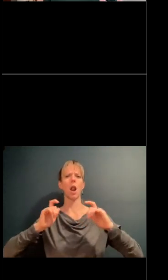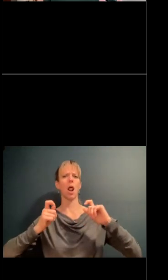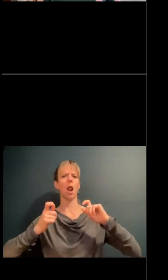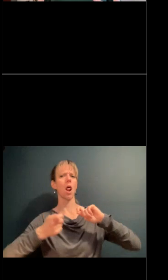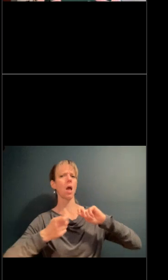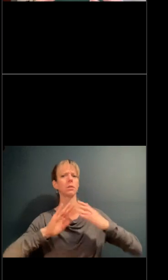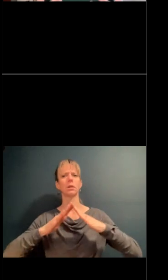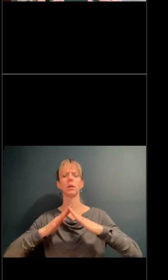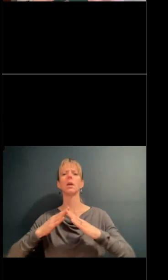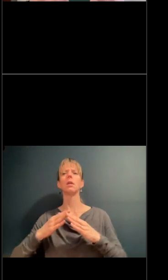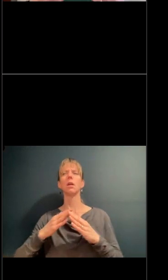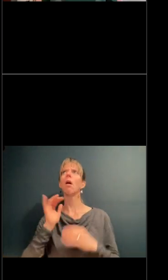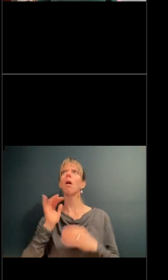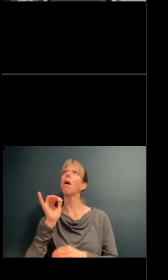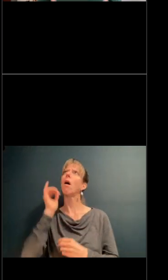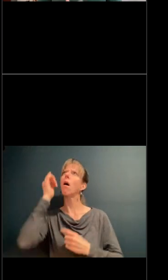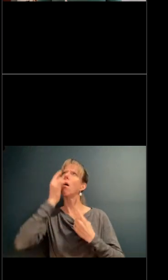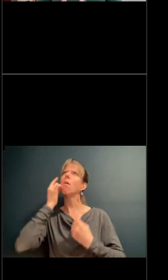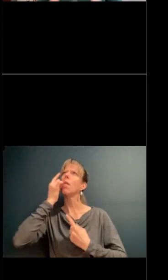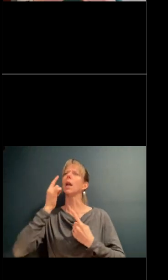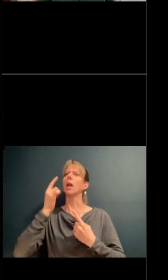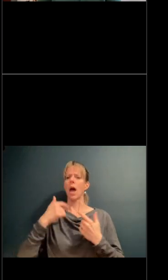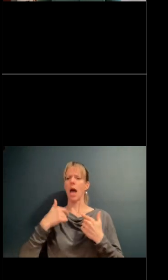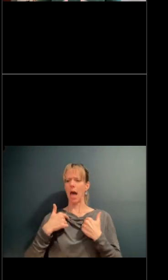thinking about the kind of action you might take in your town,